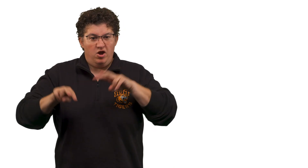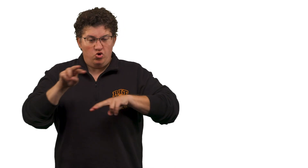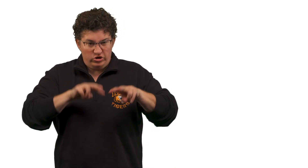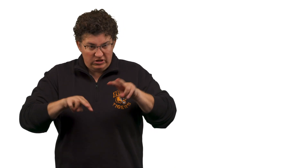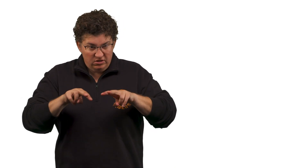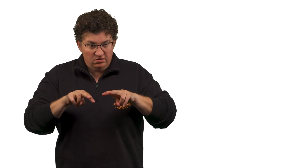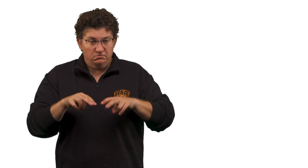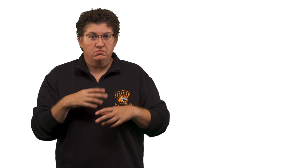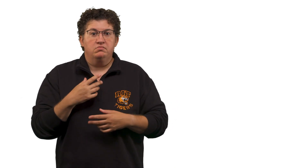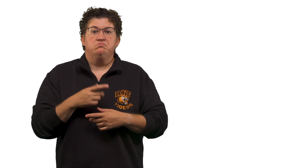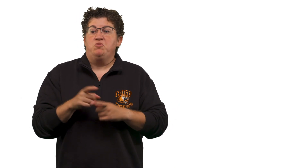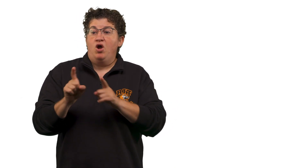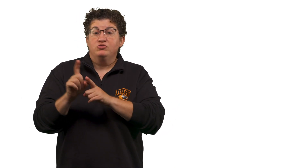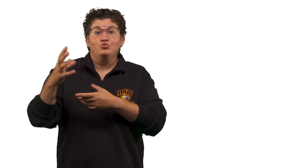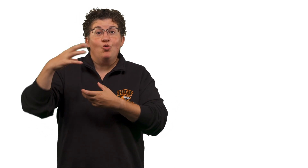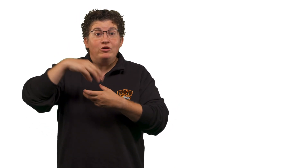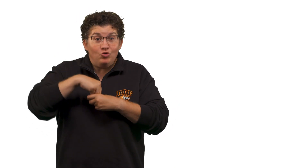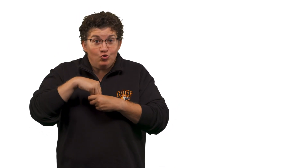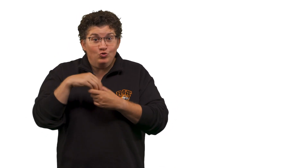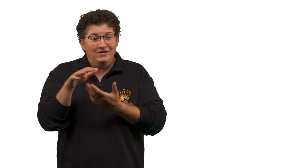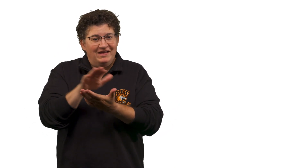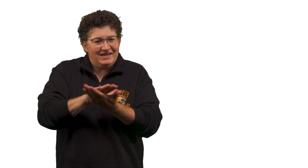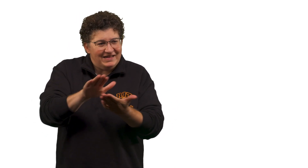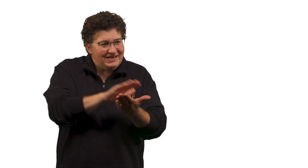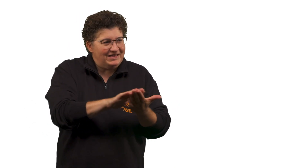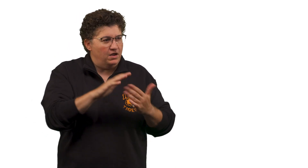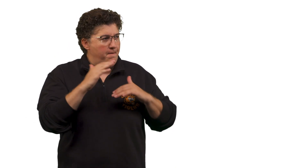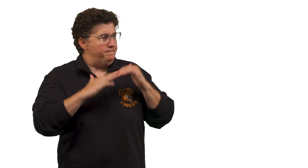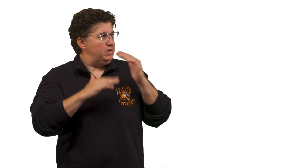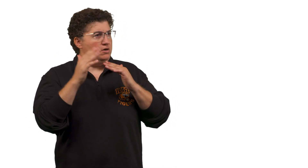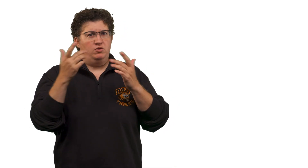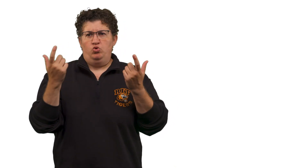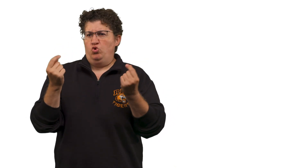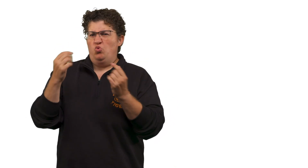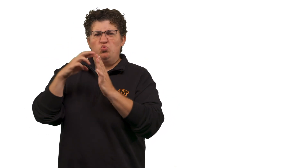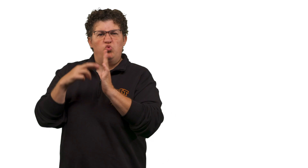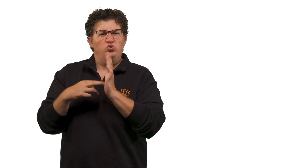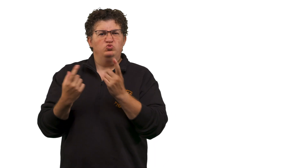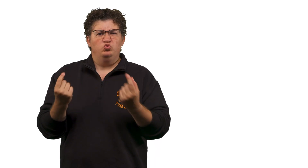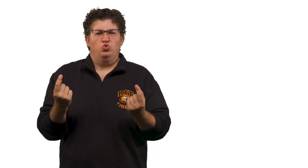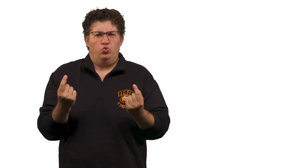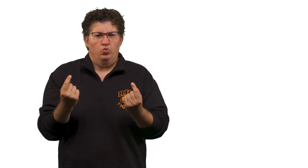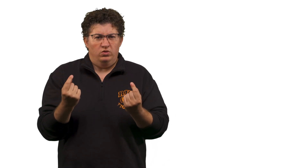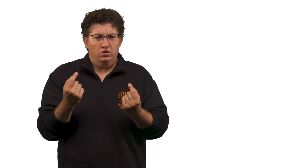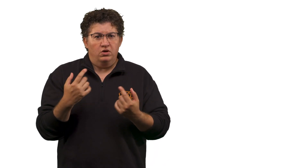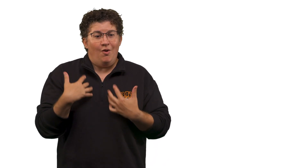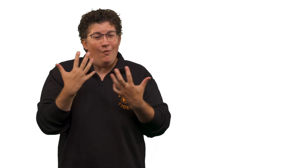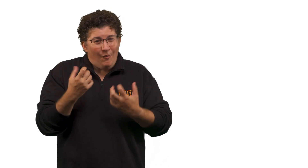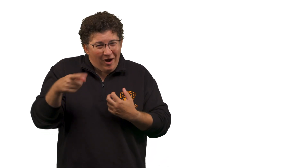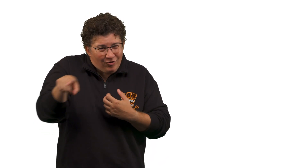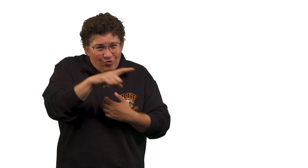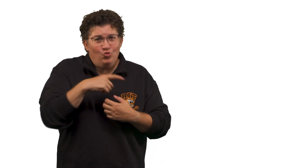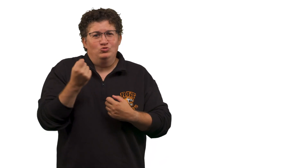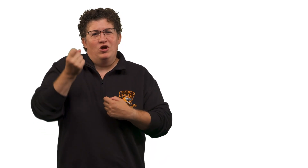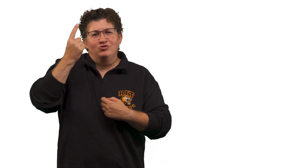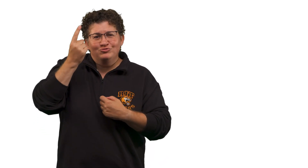health monitoring, cleaning and facility guidance.